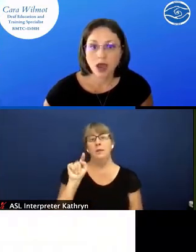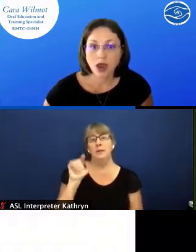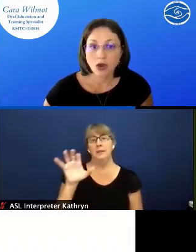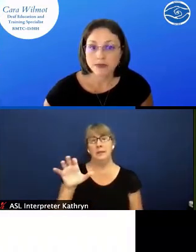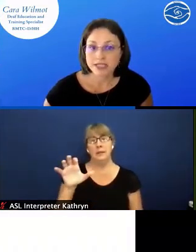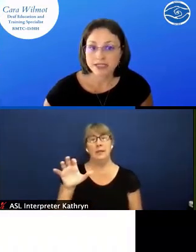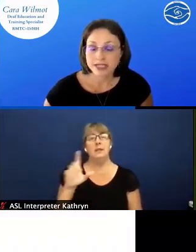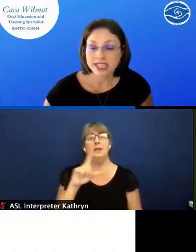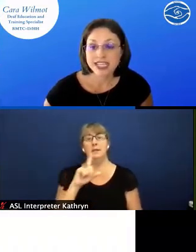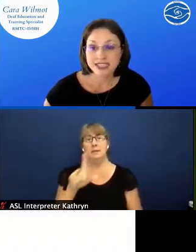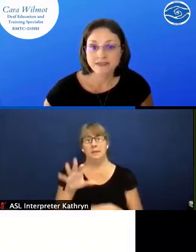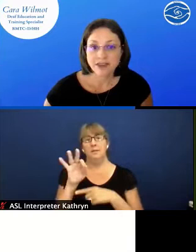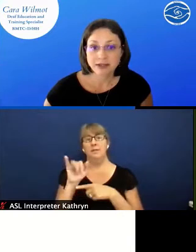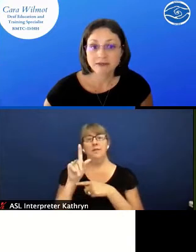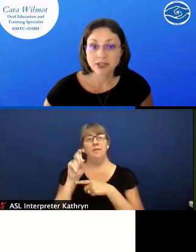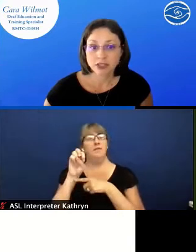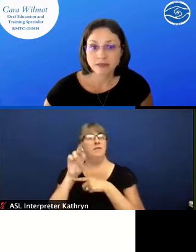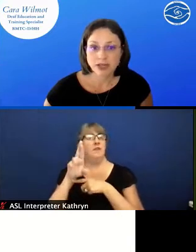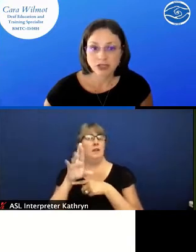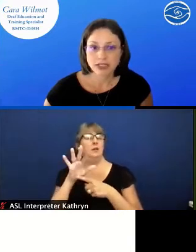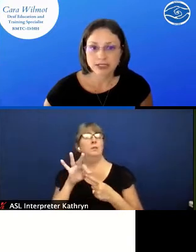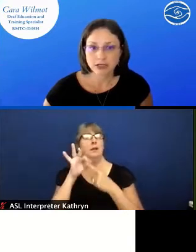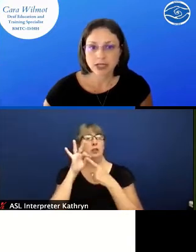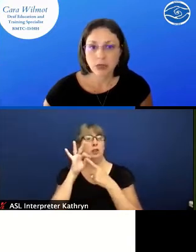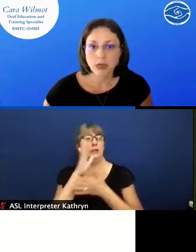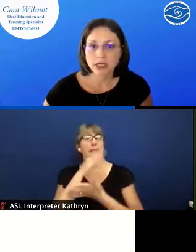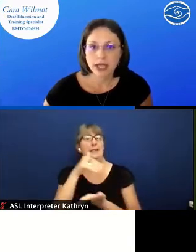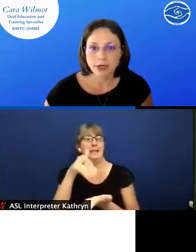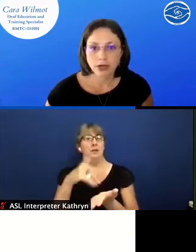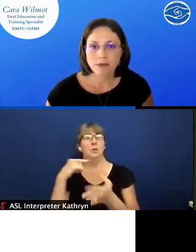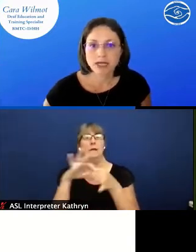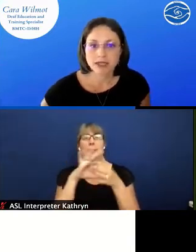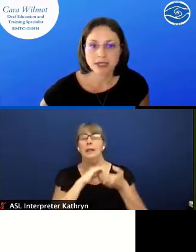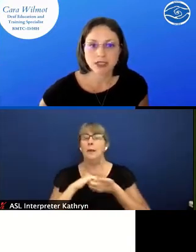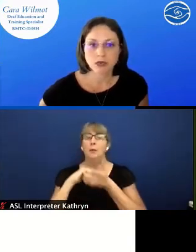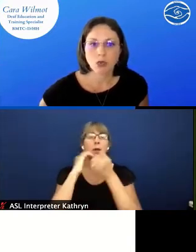RMTC-D/HH, is it that FDLRS specialty center, and we collaborate on many things.